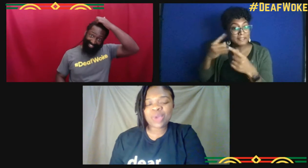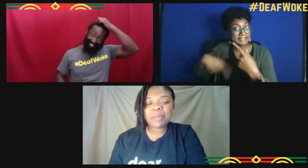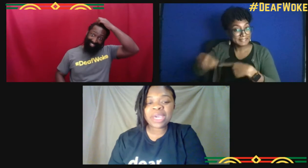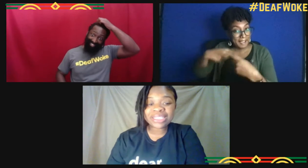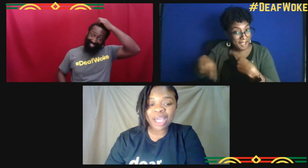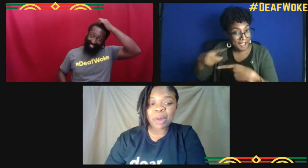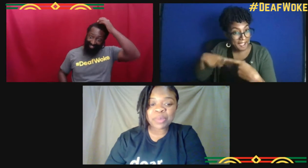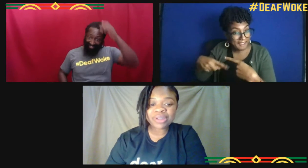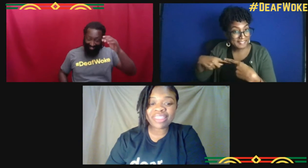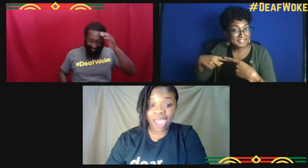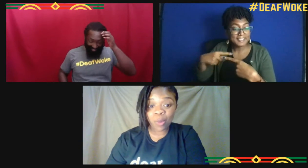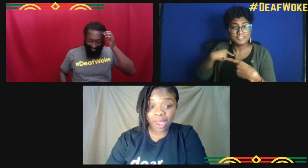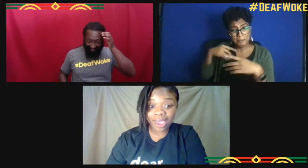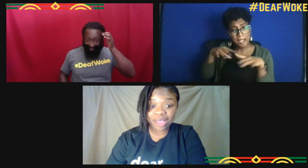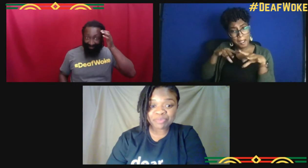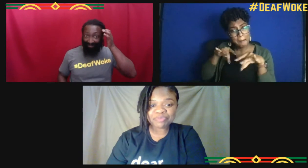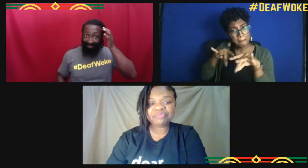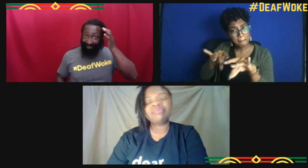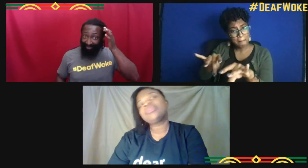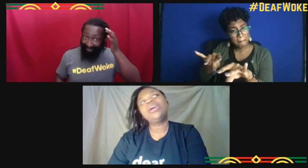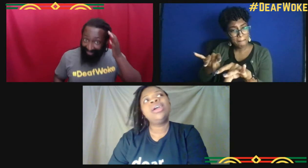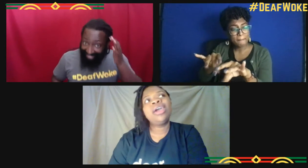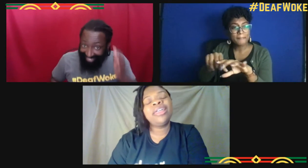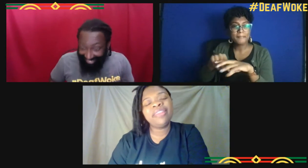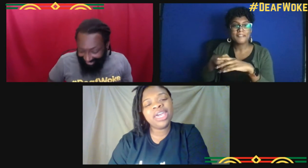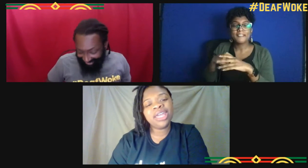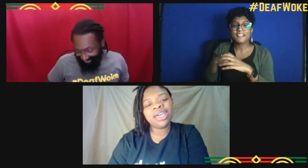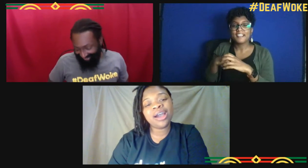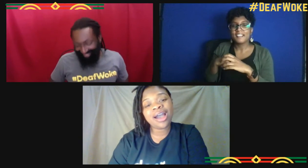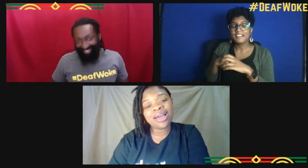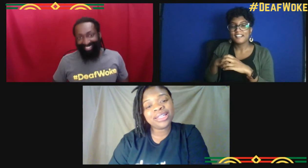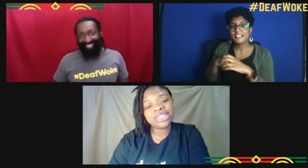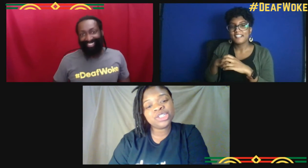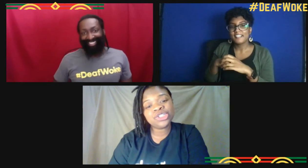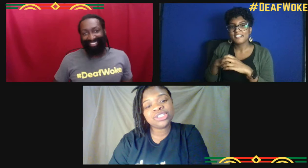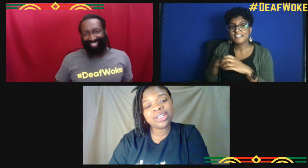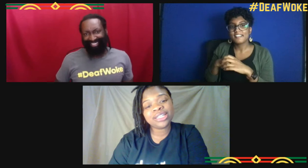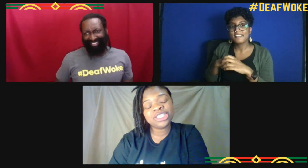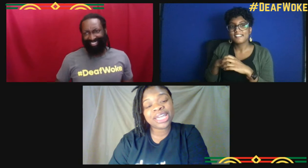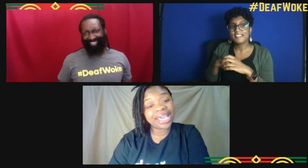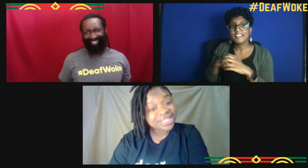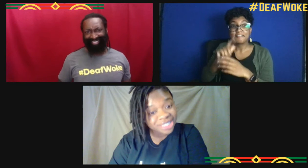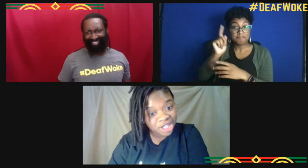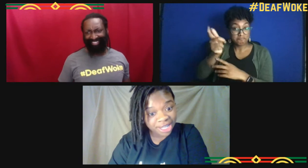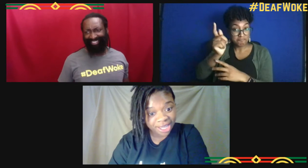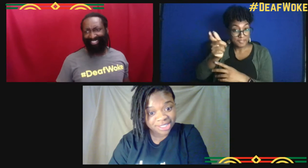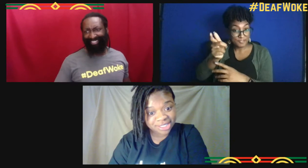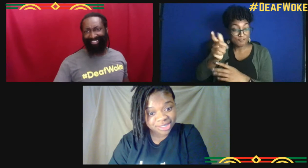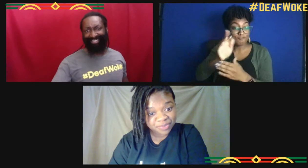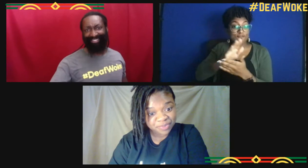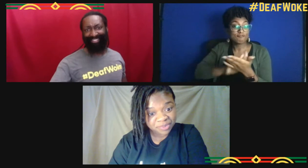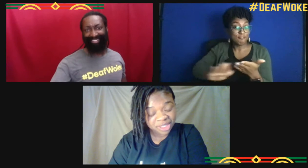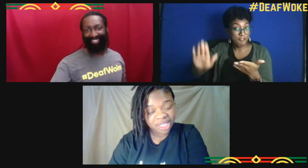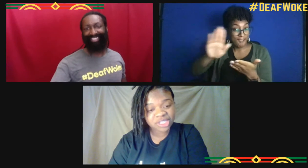and so I picked up that way and then in college I took an ASL class.